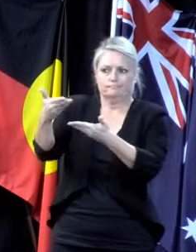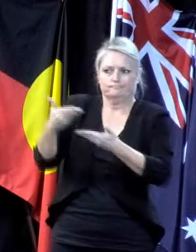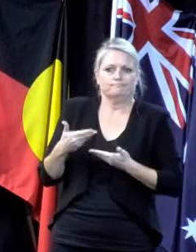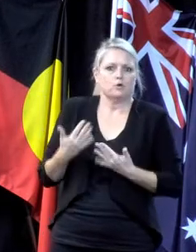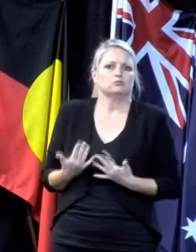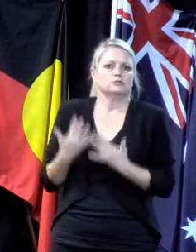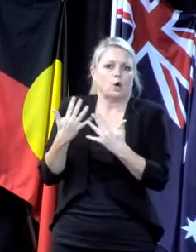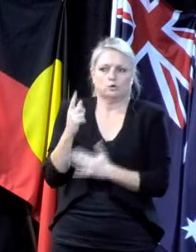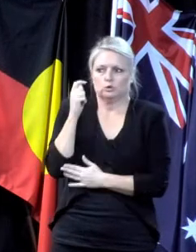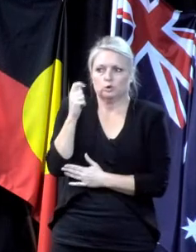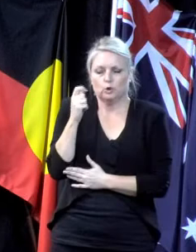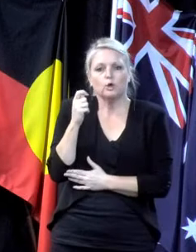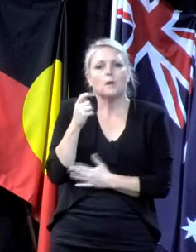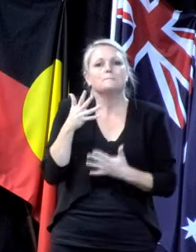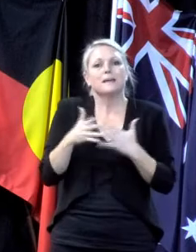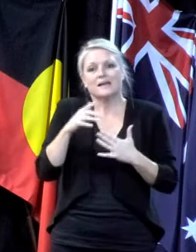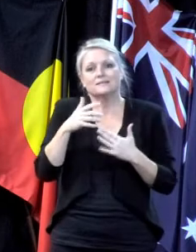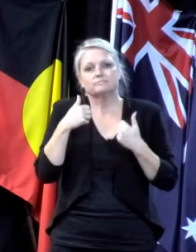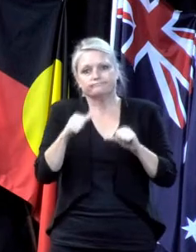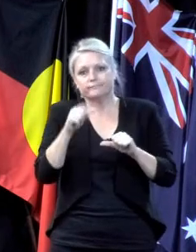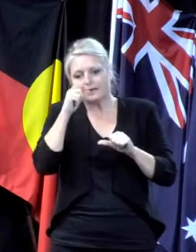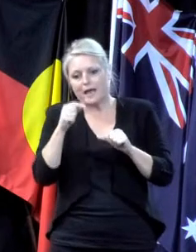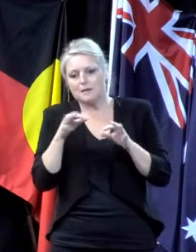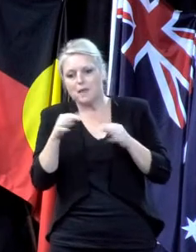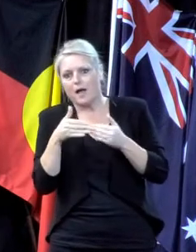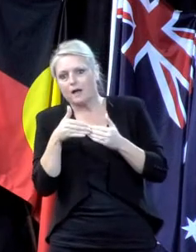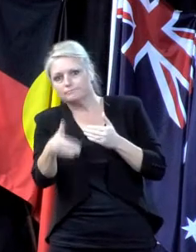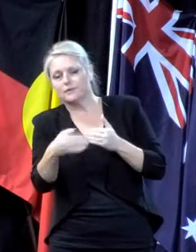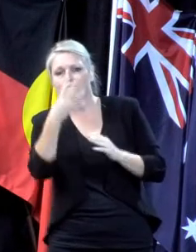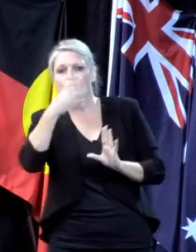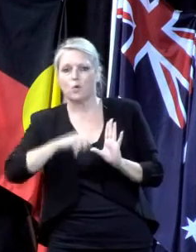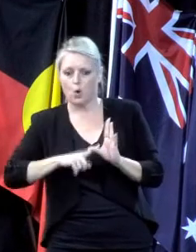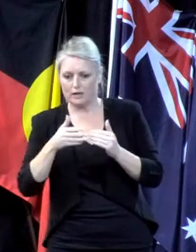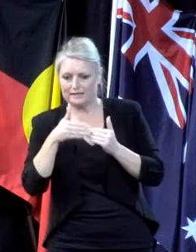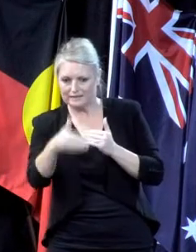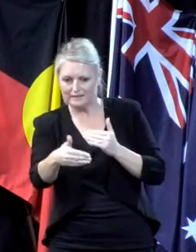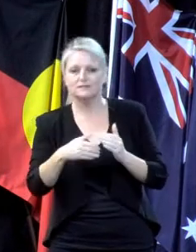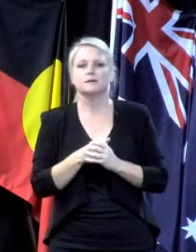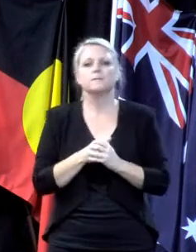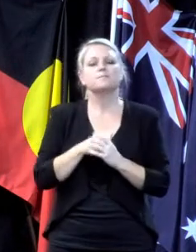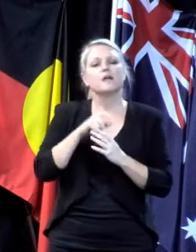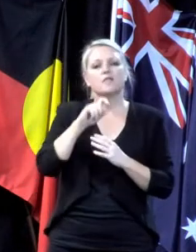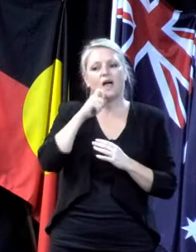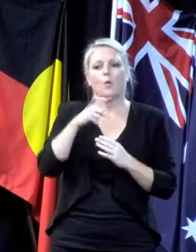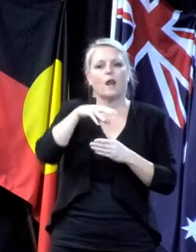the next four years, and that will cover suggestions and recommendations for further steps to take with inclusion, or areas that I might